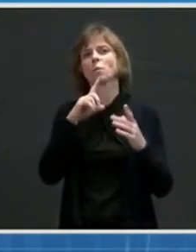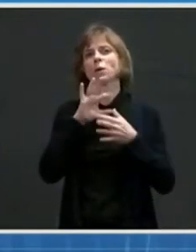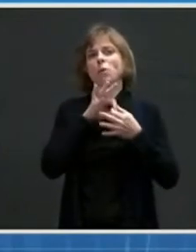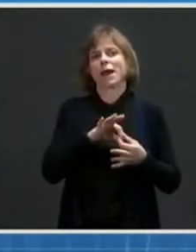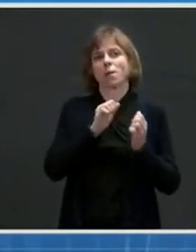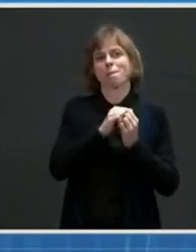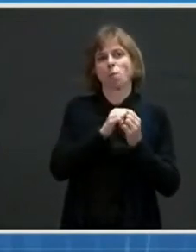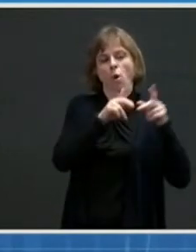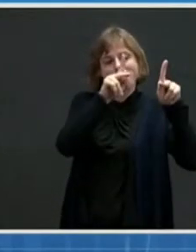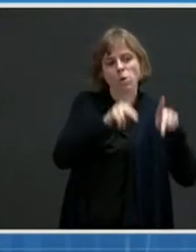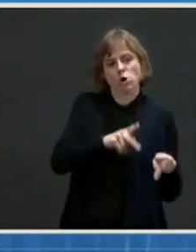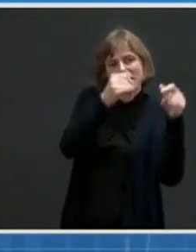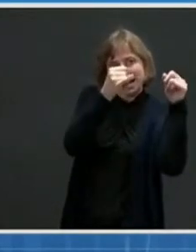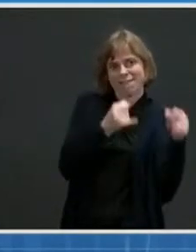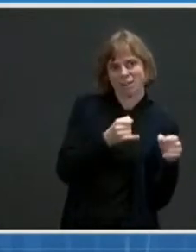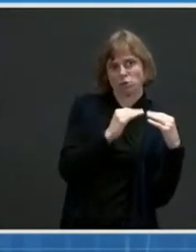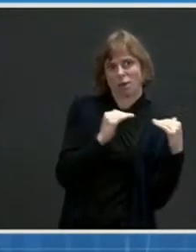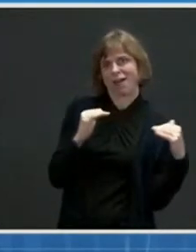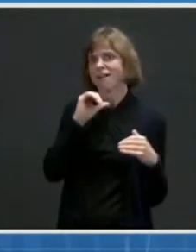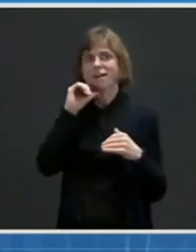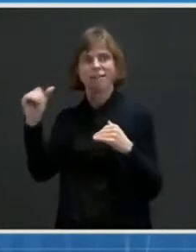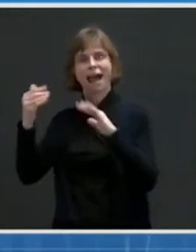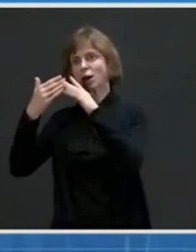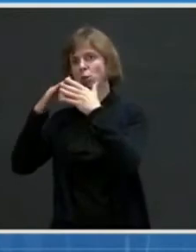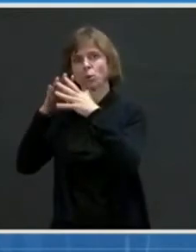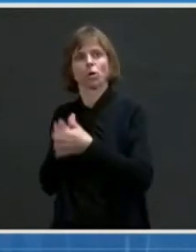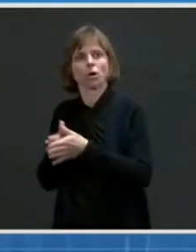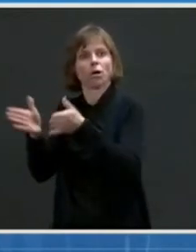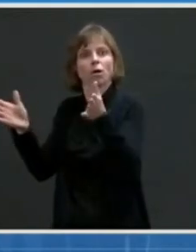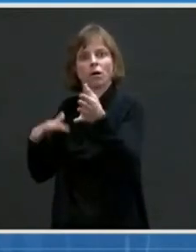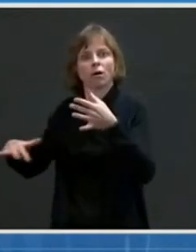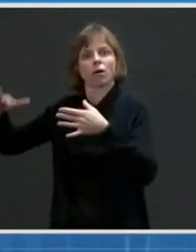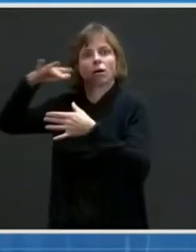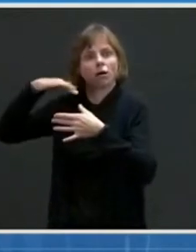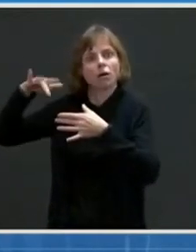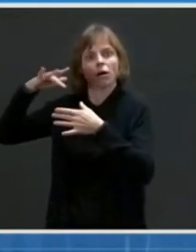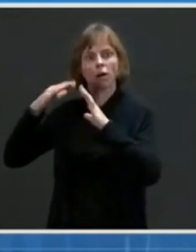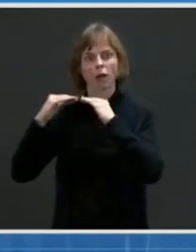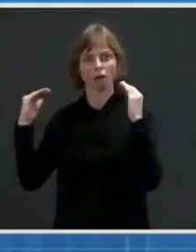IN TERMS OF GUIDANCE WILL LIKELY BE AT THE INDIVIDUAL LEVEL AND NOT AT THE COMMUNITY